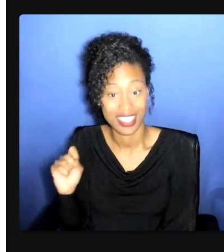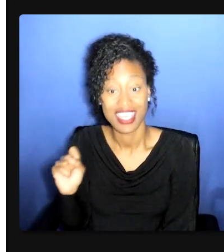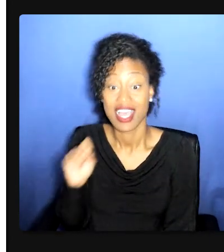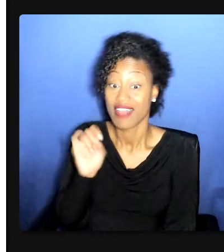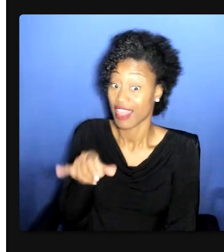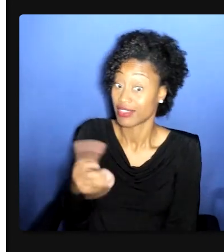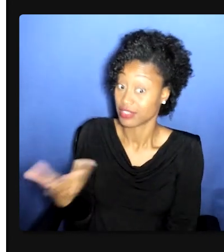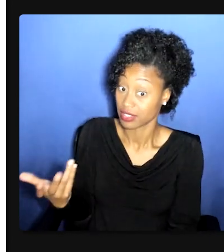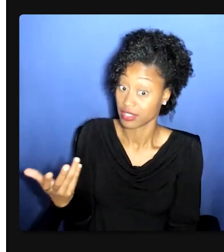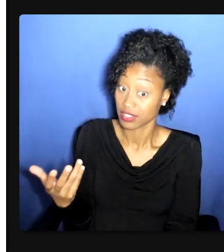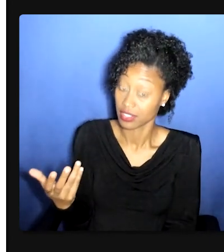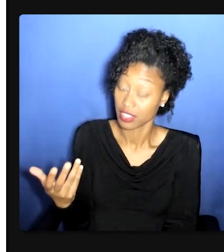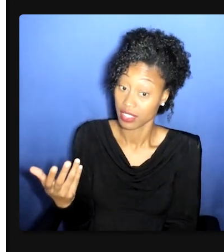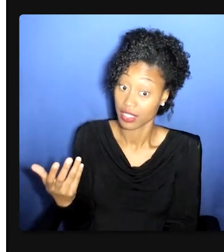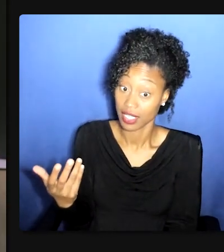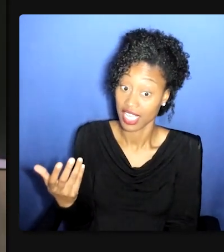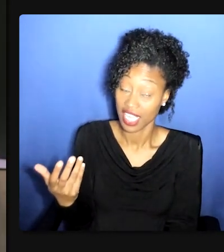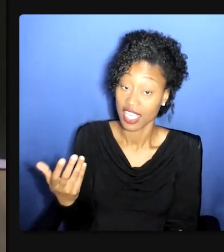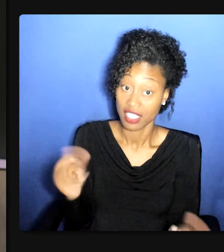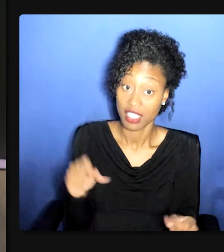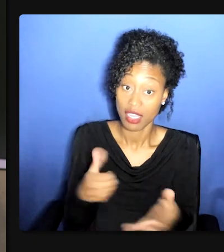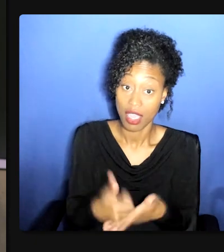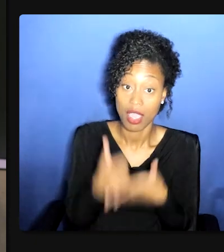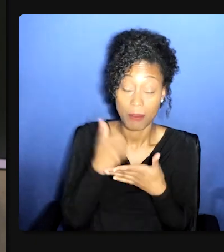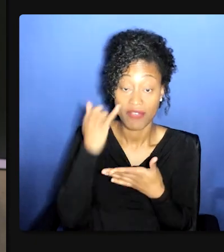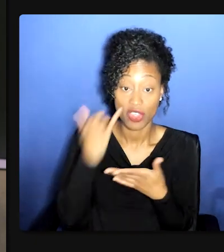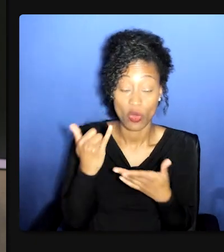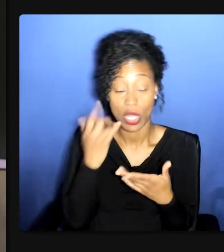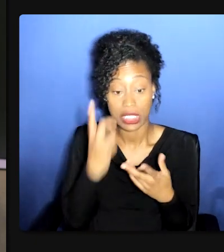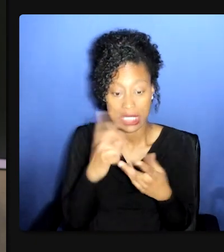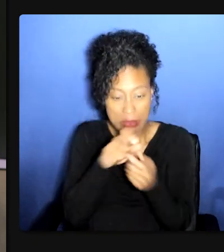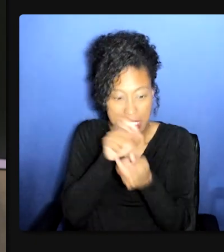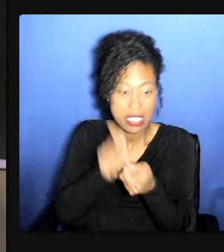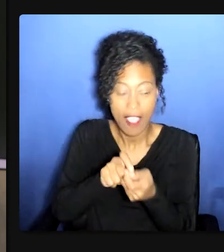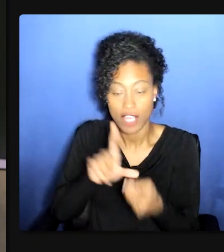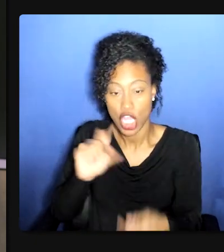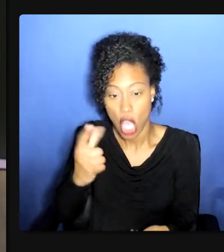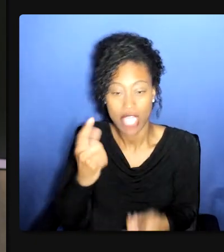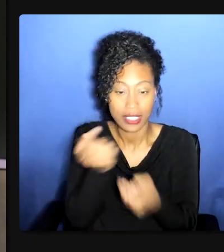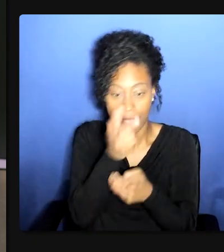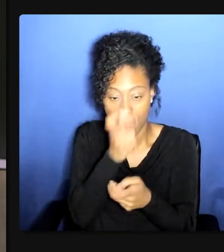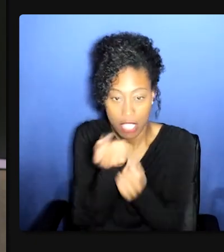This is very useful to quickly view logs and debug the issue.